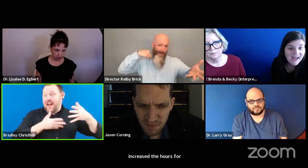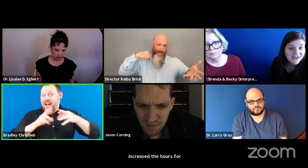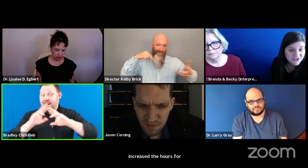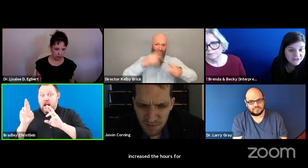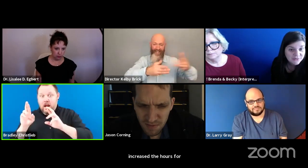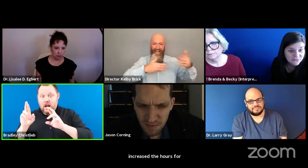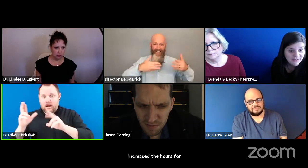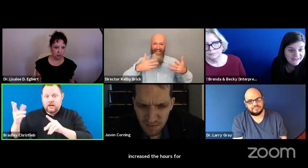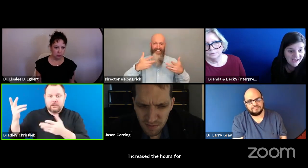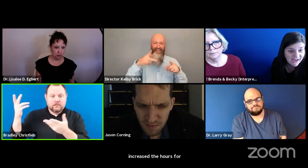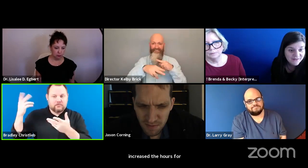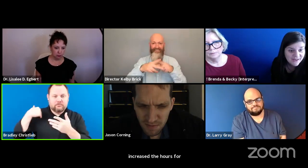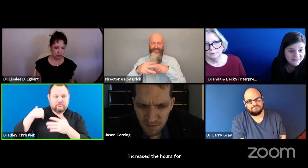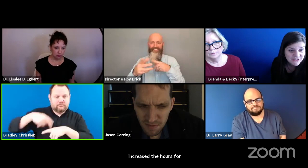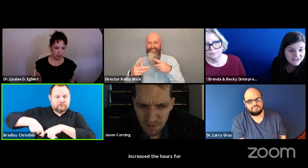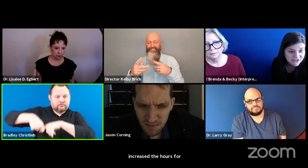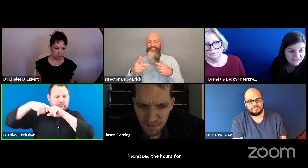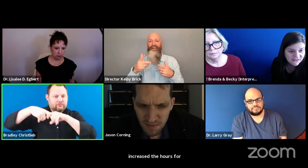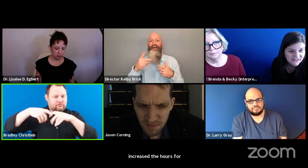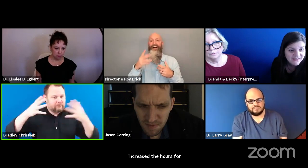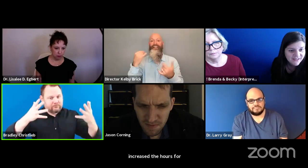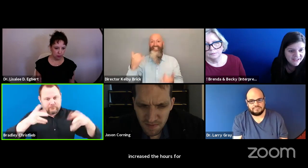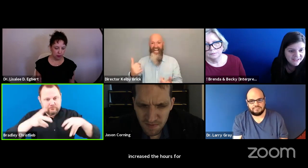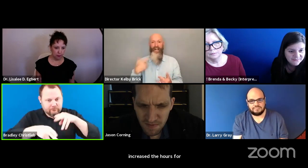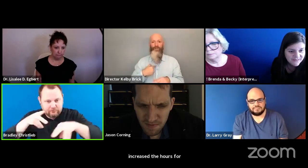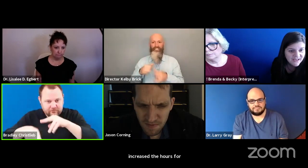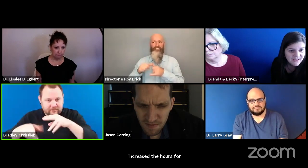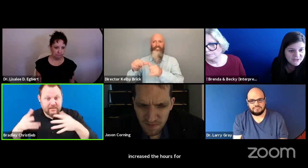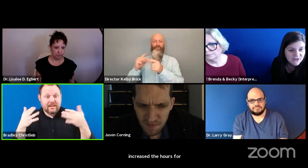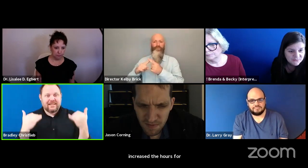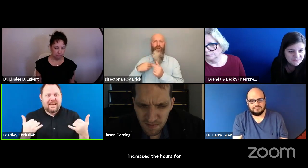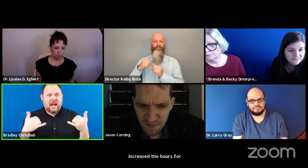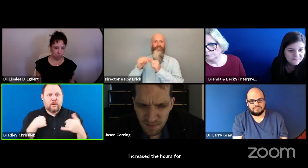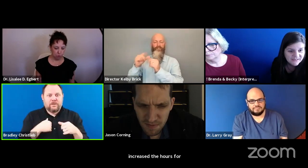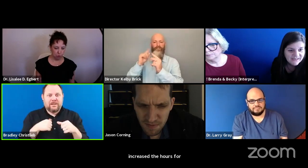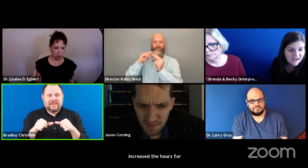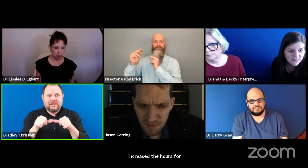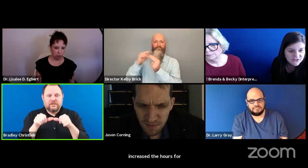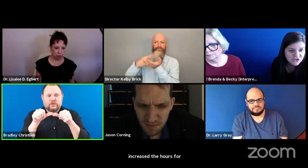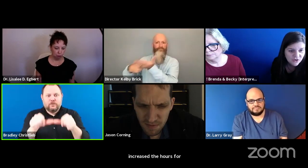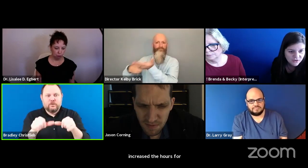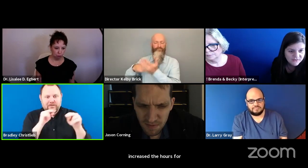I was ready to hire and fill that position. And as soon as coronavirus hit, they cut it. Now it's a struggle.